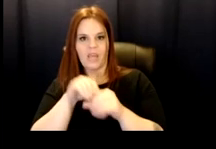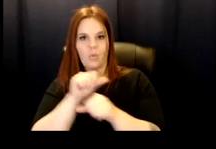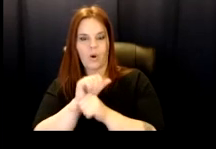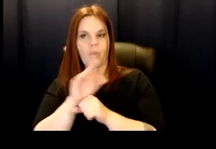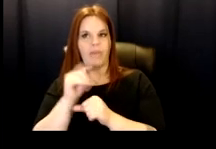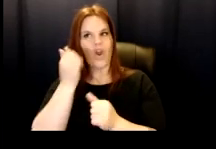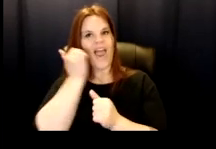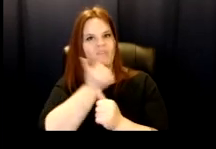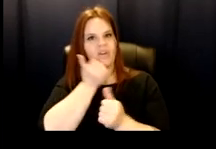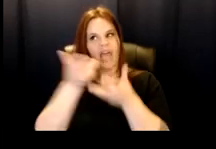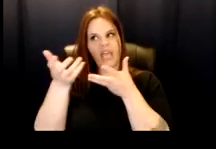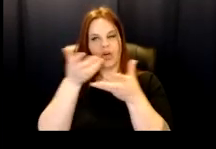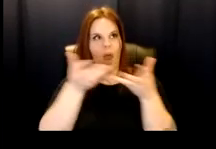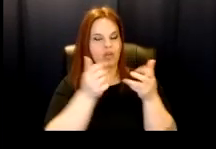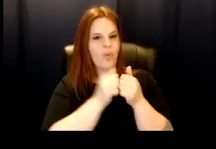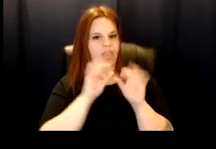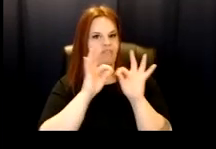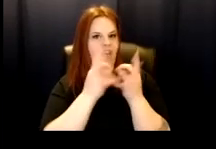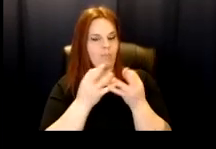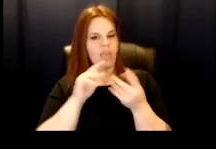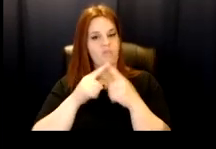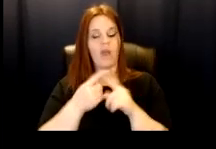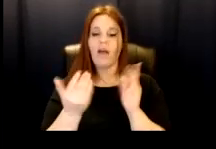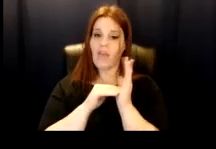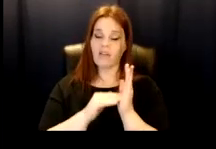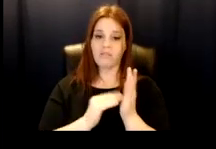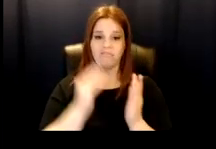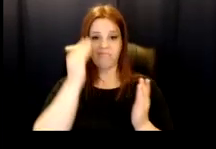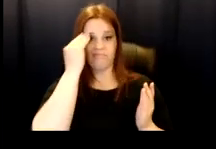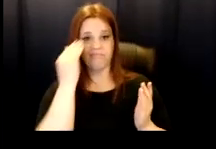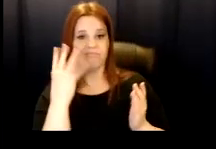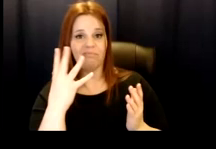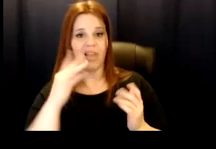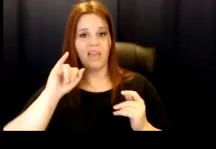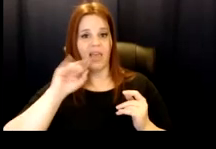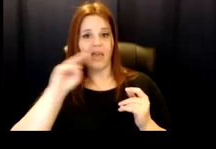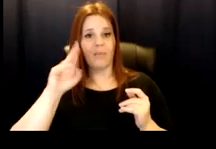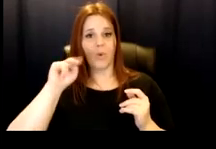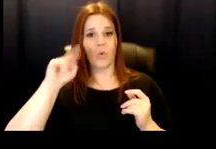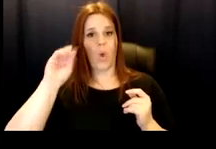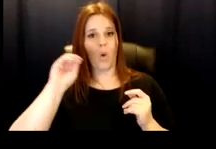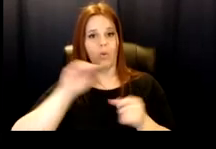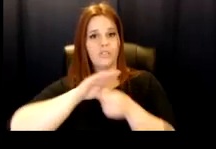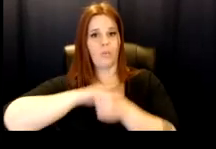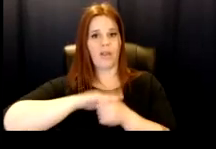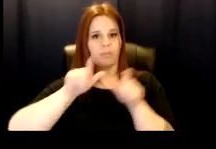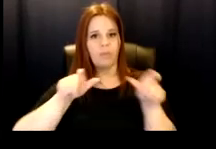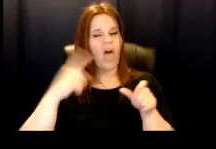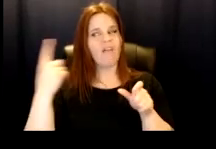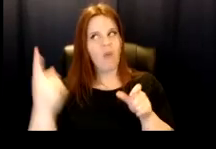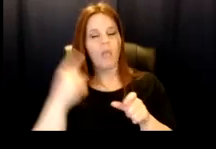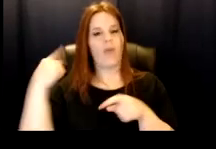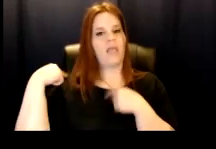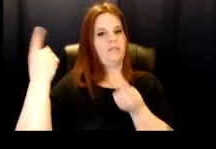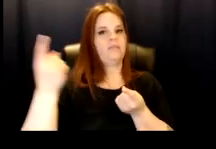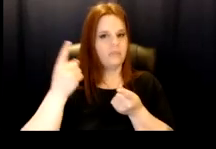family and friends. Again, I will say, immunosuppressed people have always existed and so the work